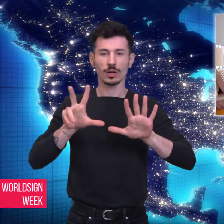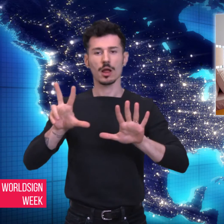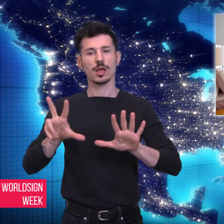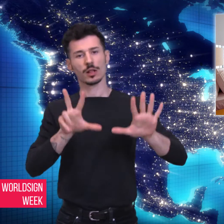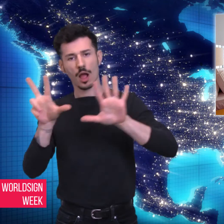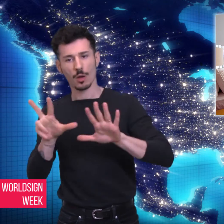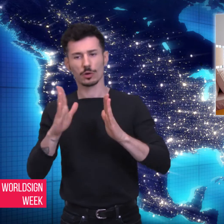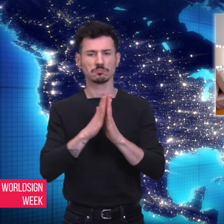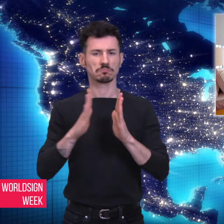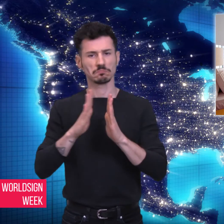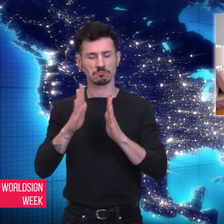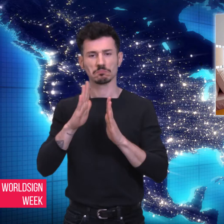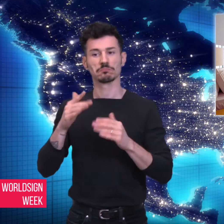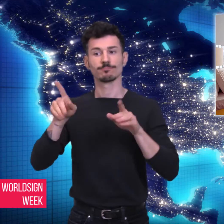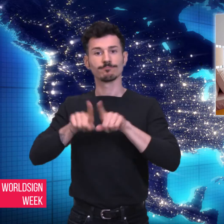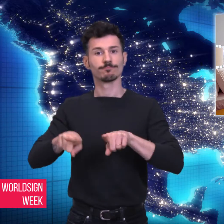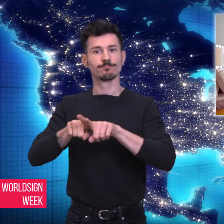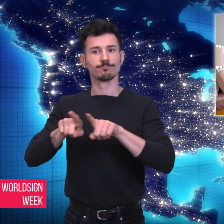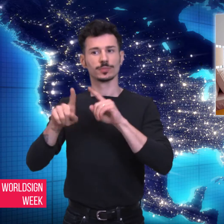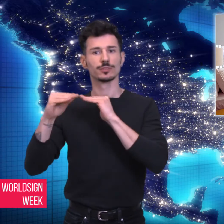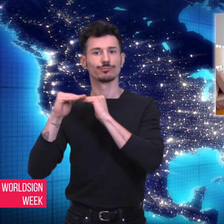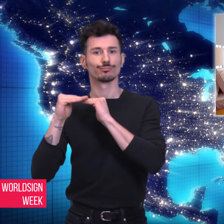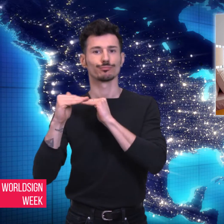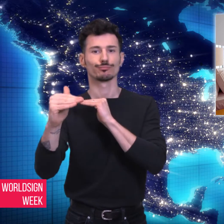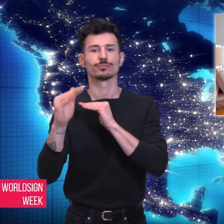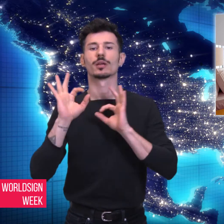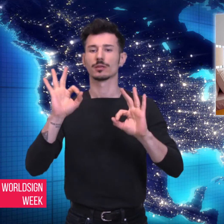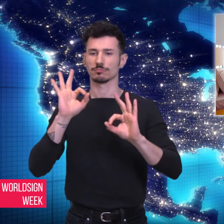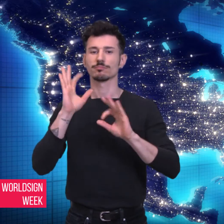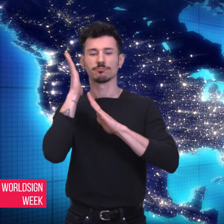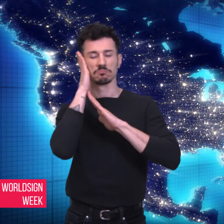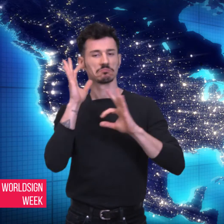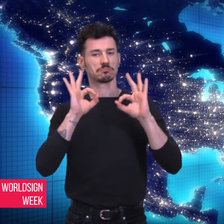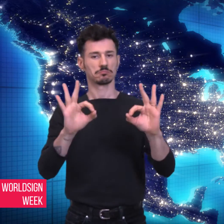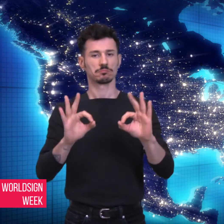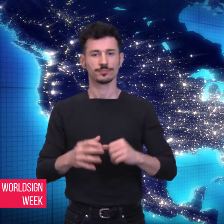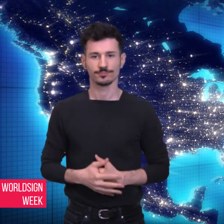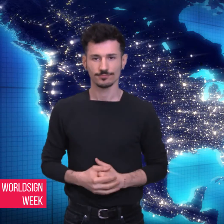the same time every day and for seven-eight hours long!